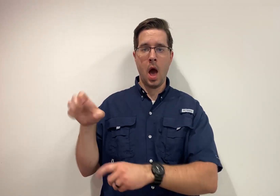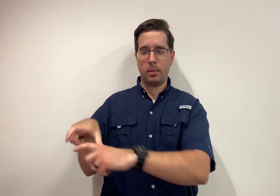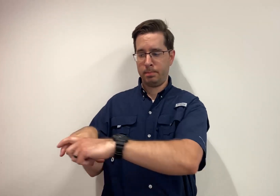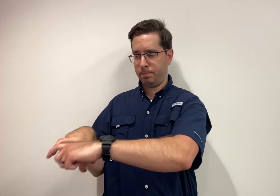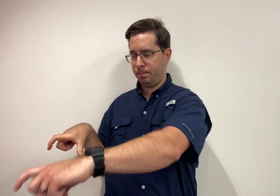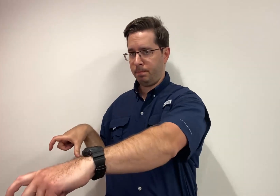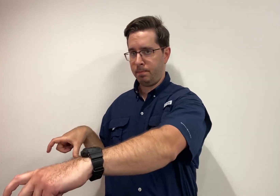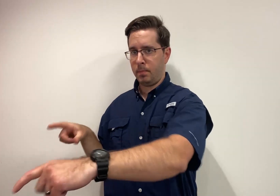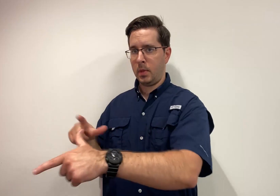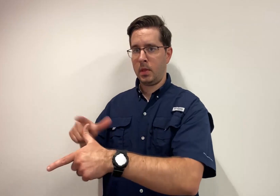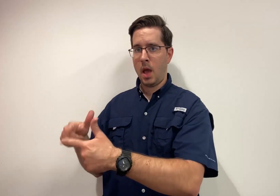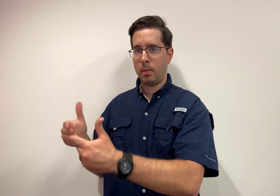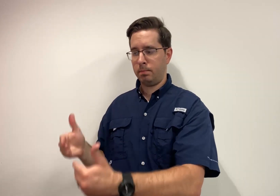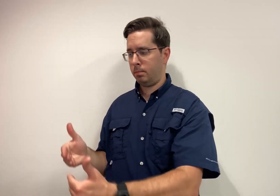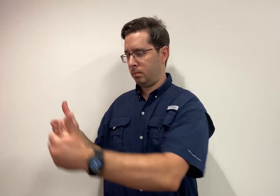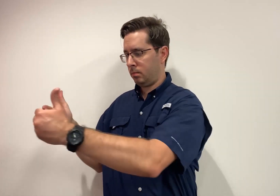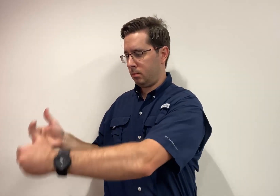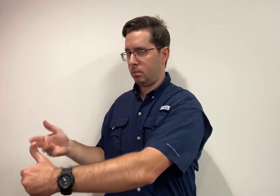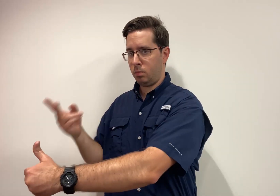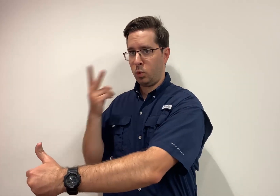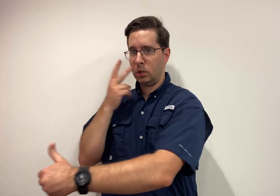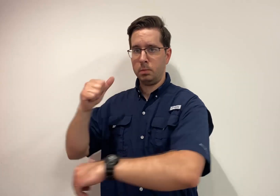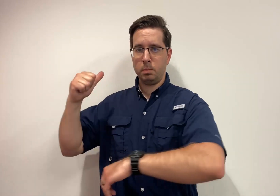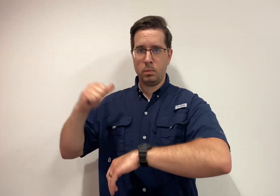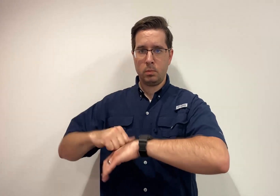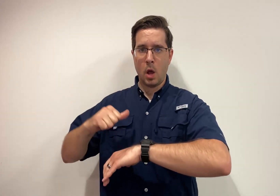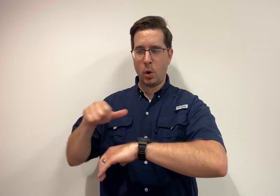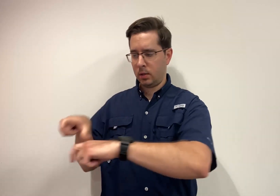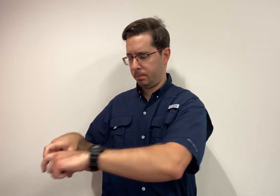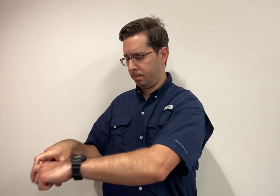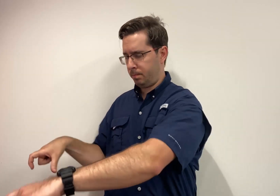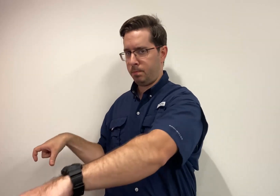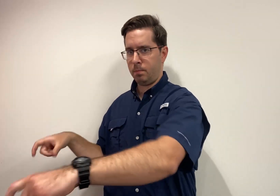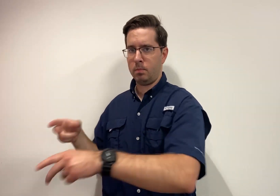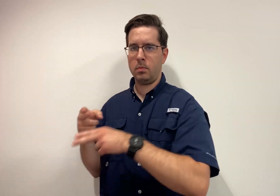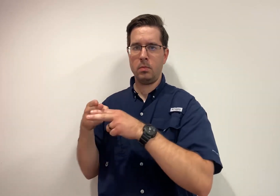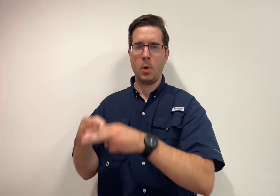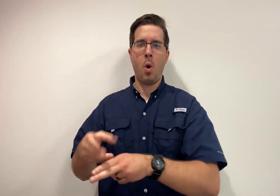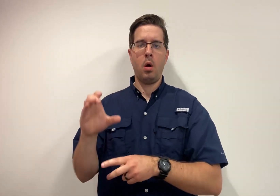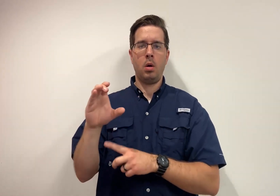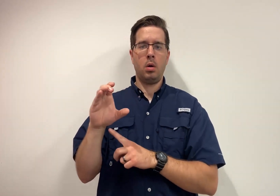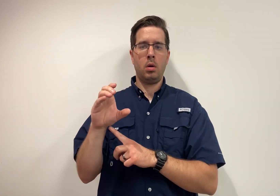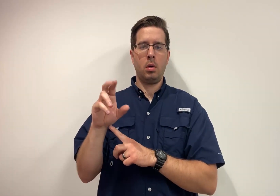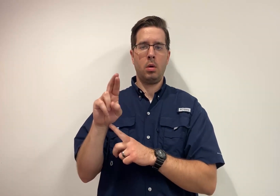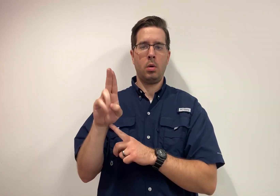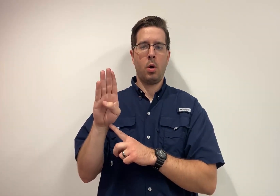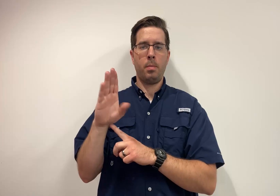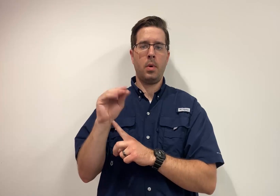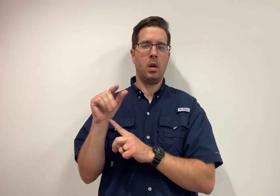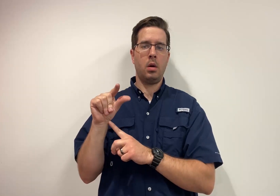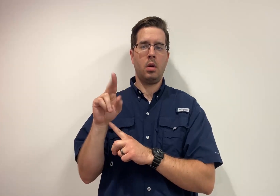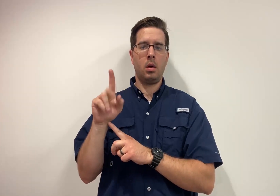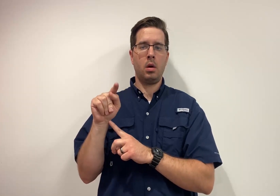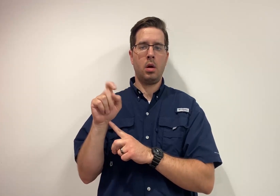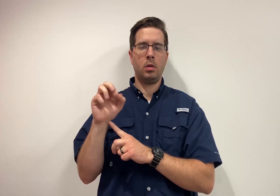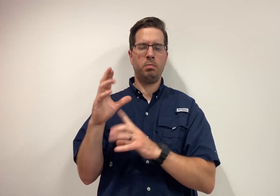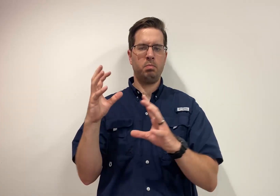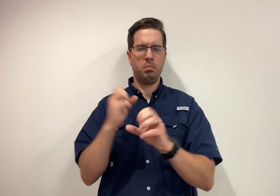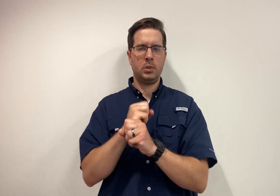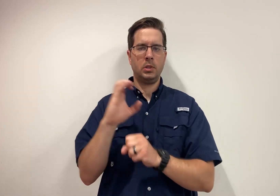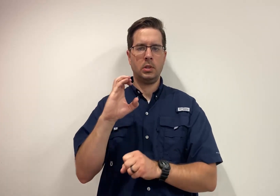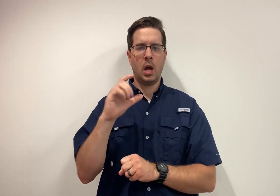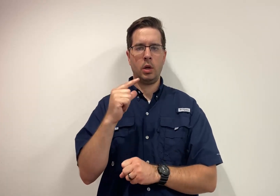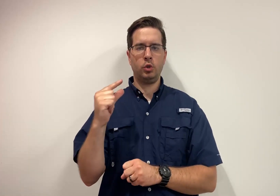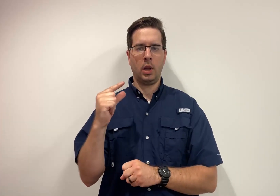curb and gutter (C&G),